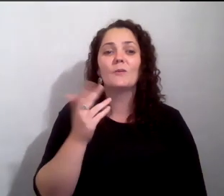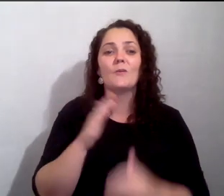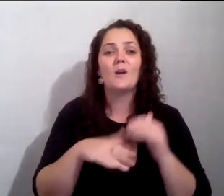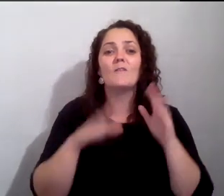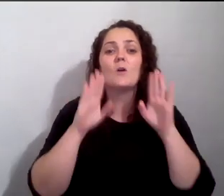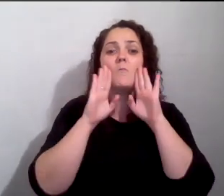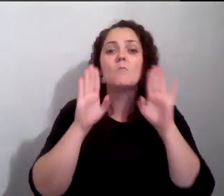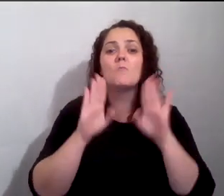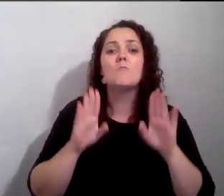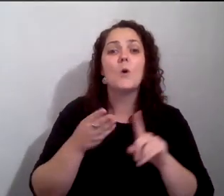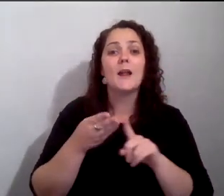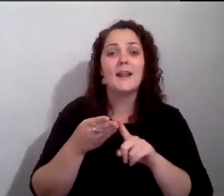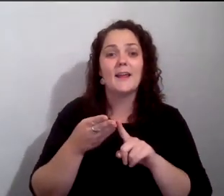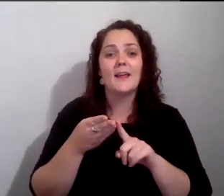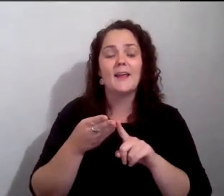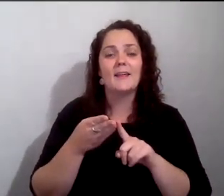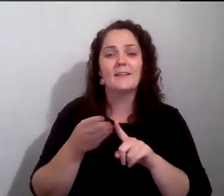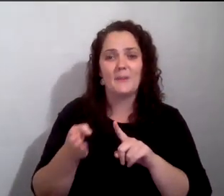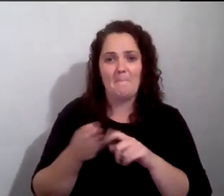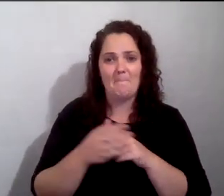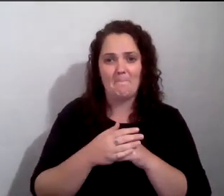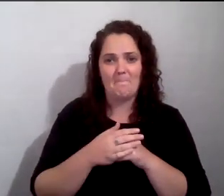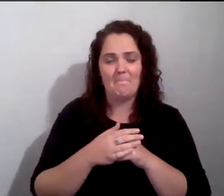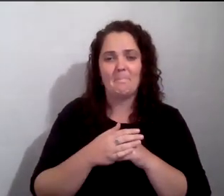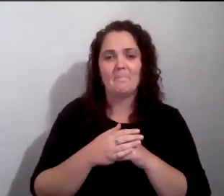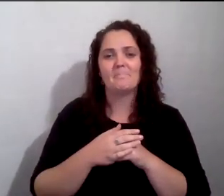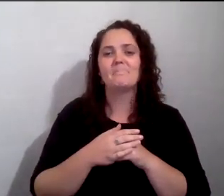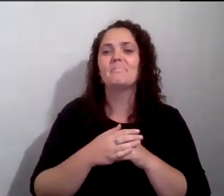modernism within Australian art and it's